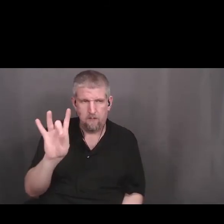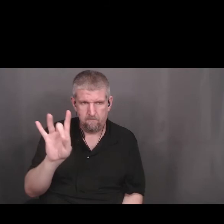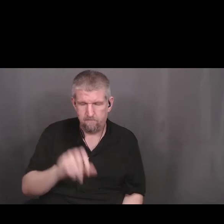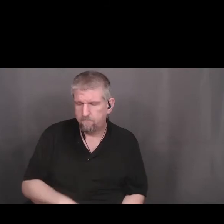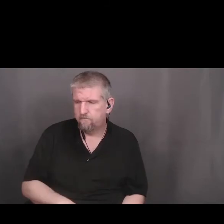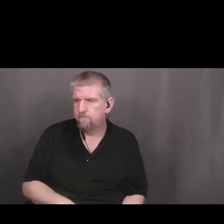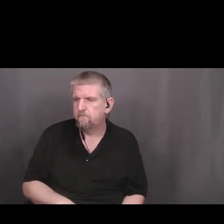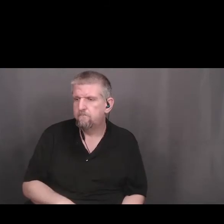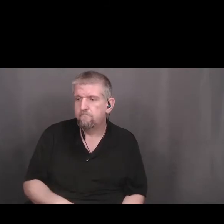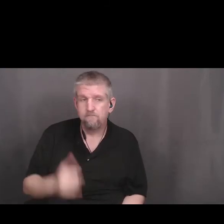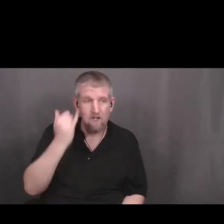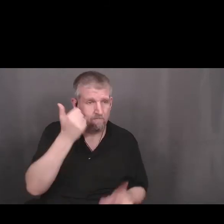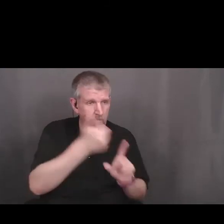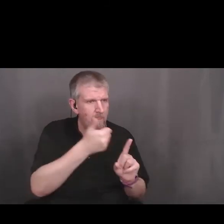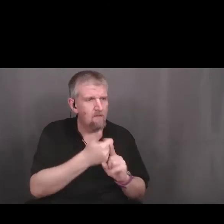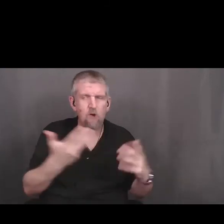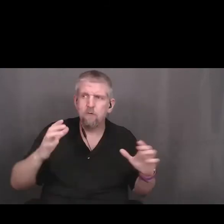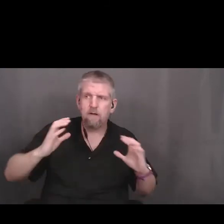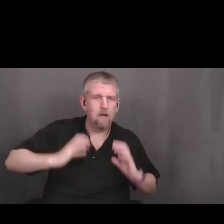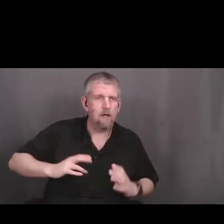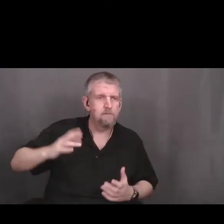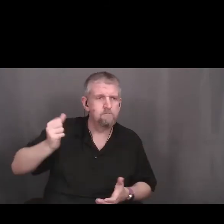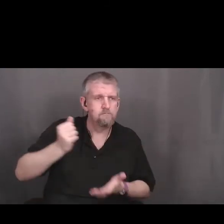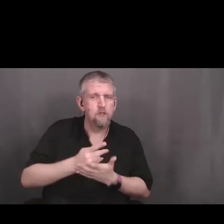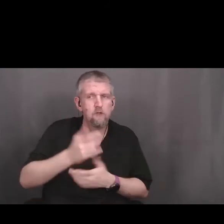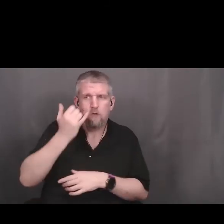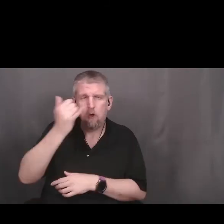If you are a current client, you can call 1-800-315-3876,